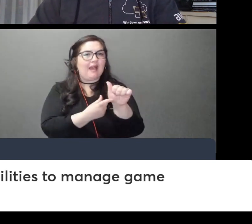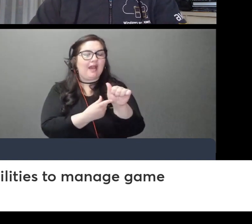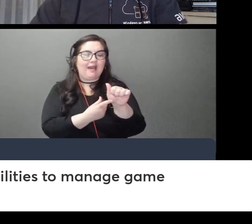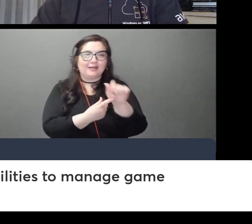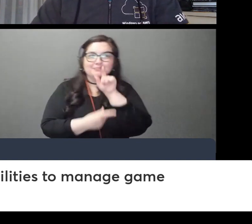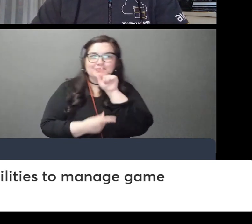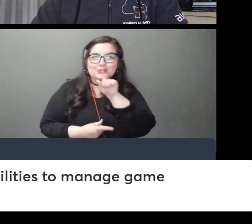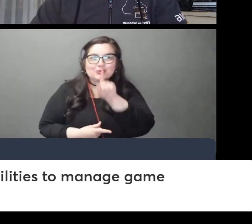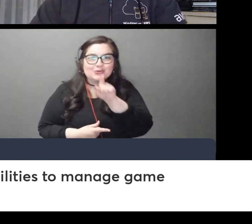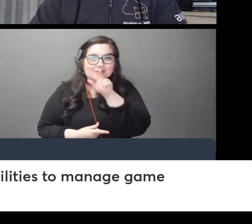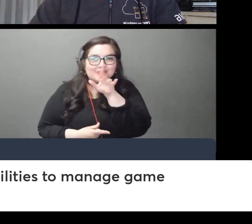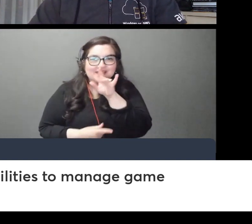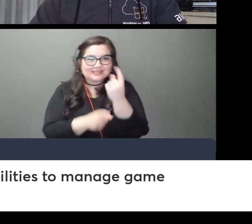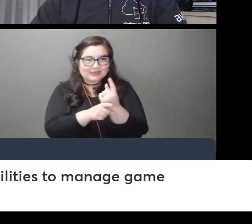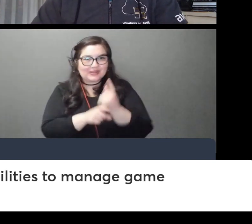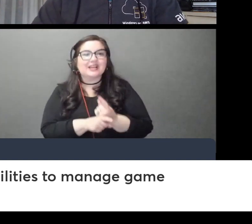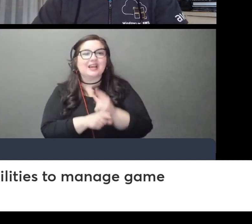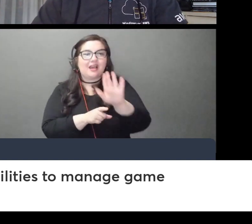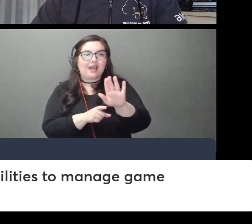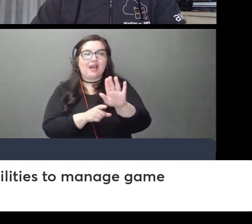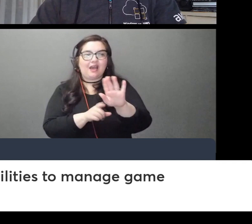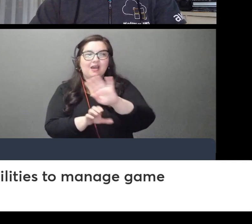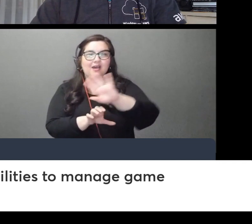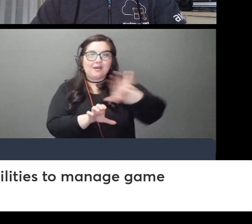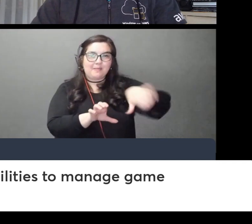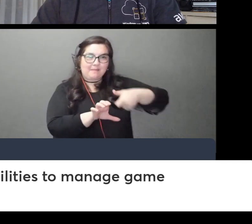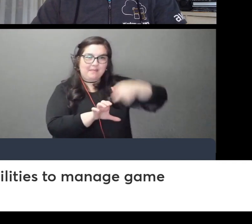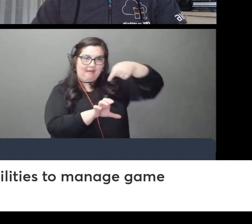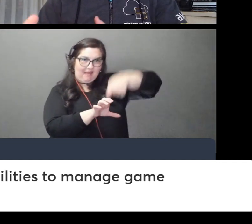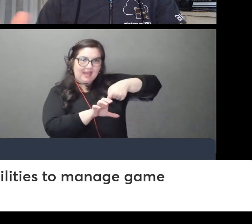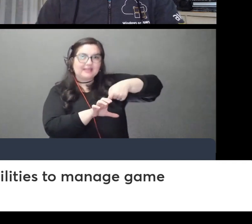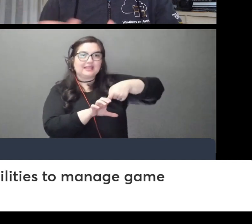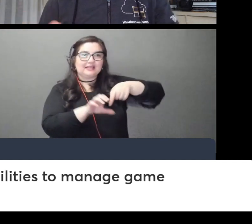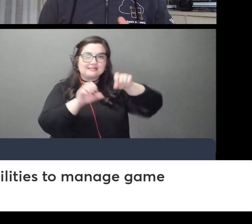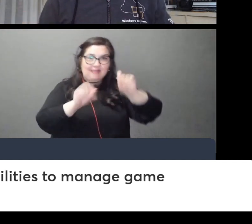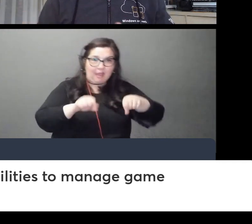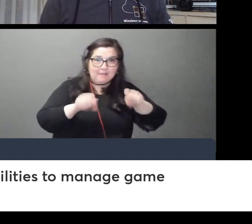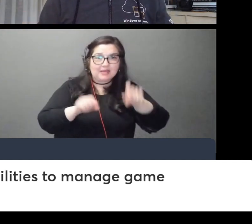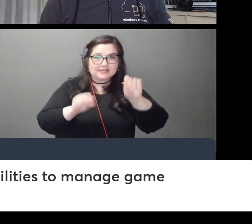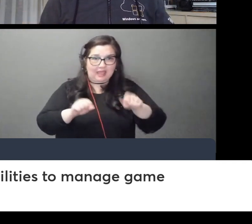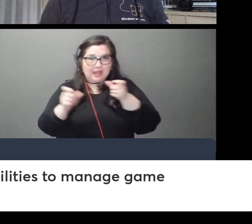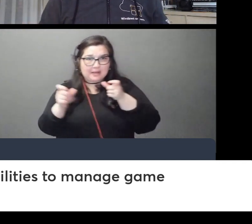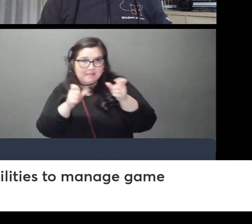"Does the back end have capabilities to manage game stat, timers, chat, rankings?" I think we've answered some of these bits